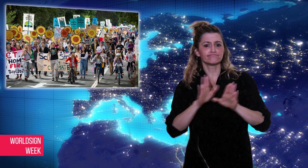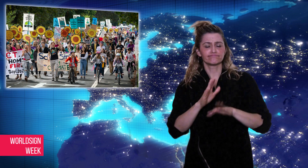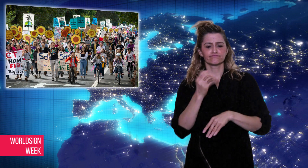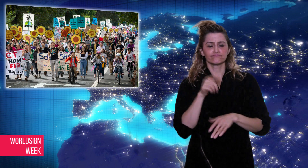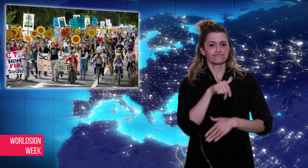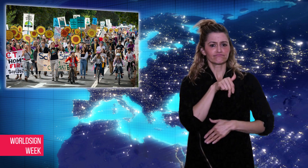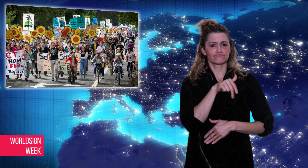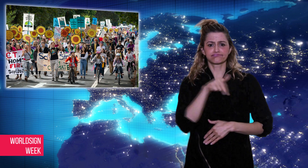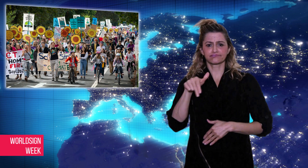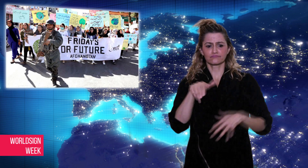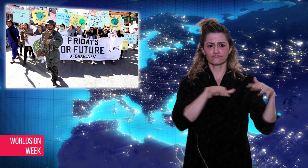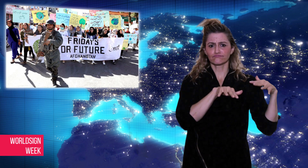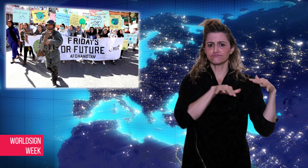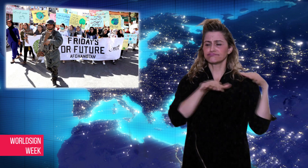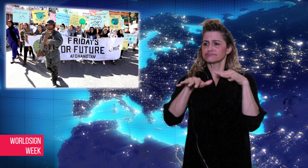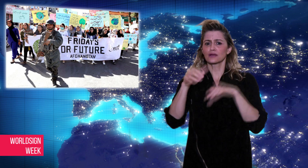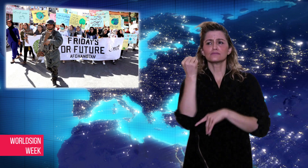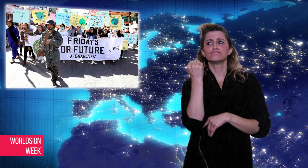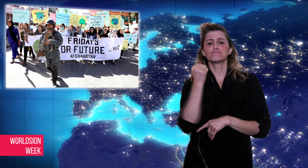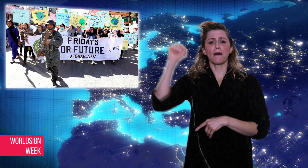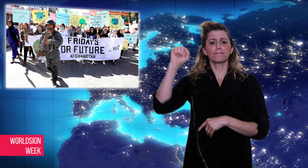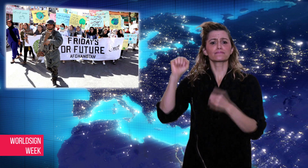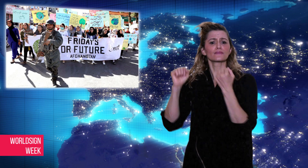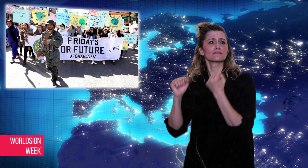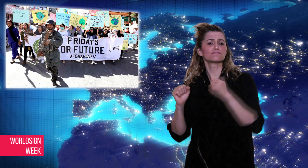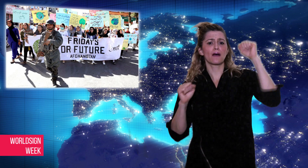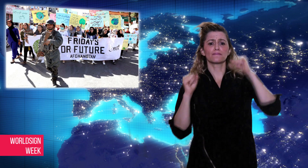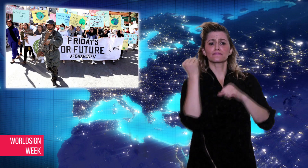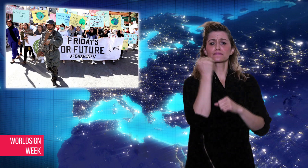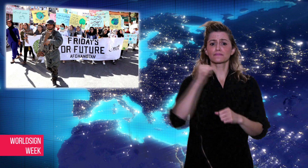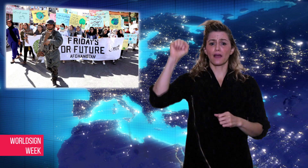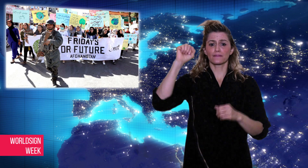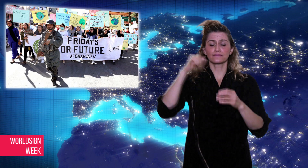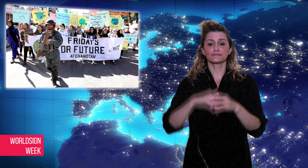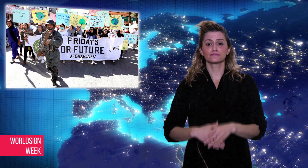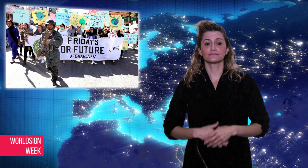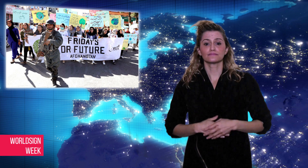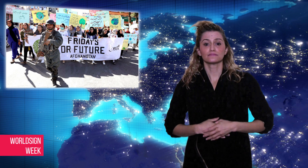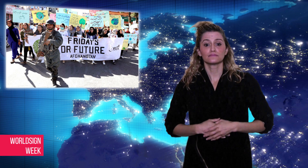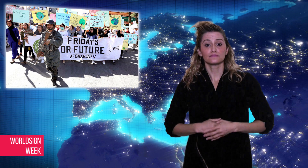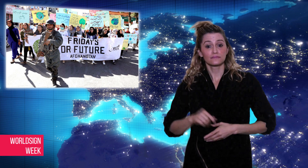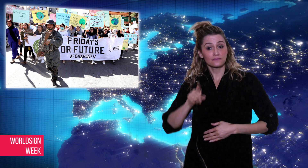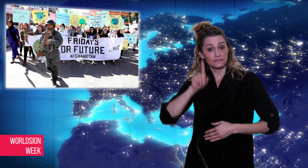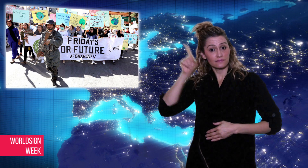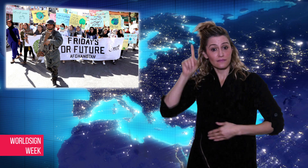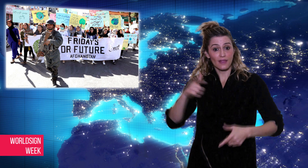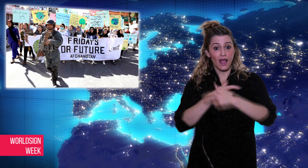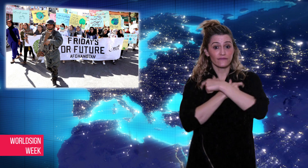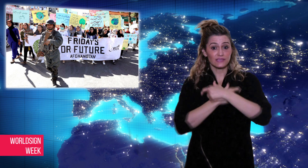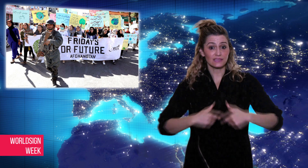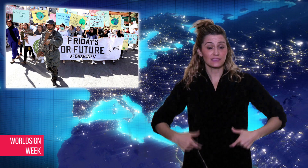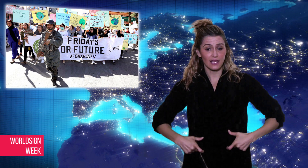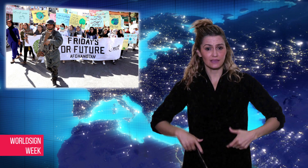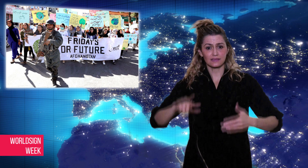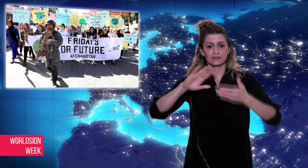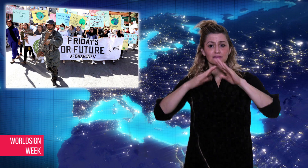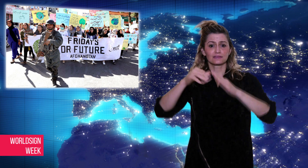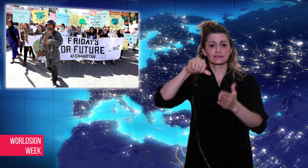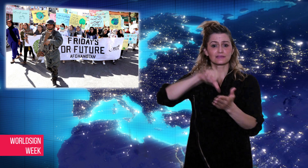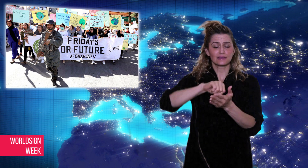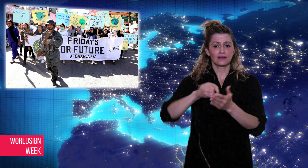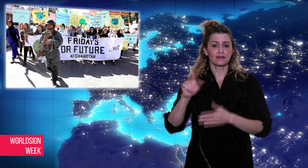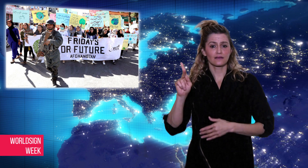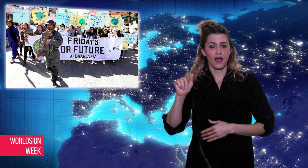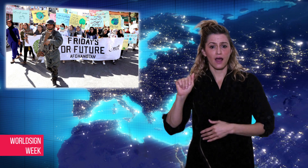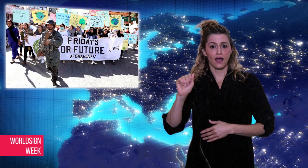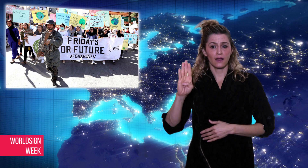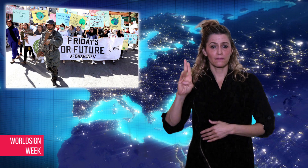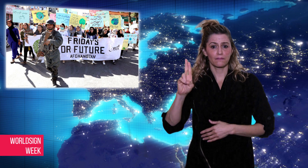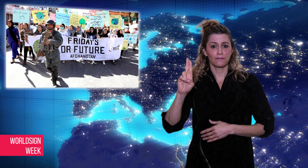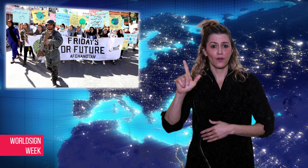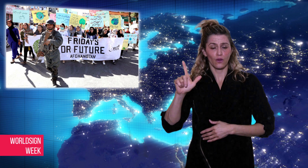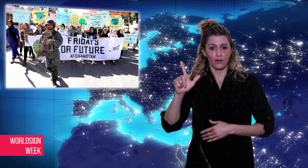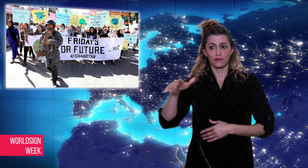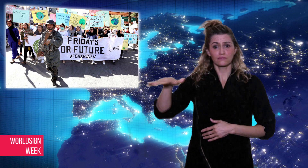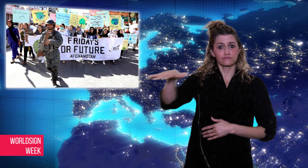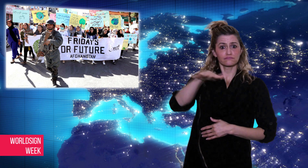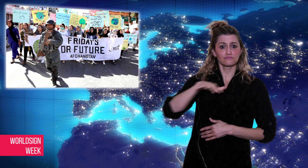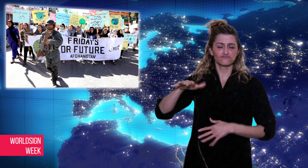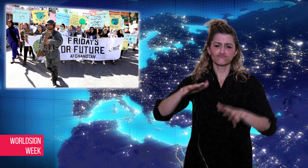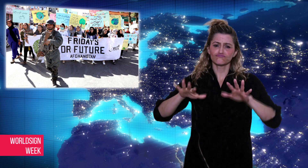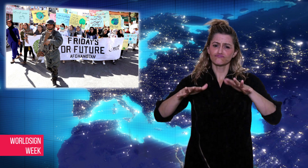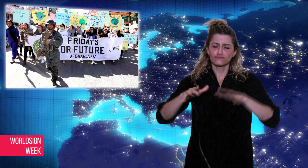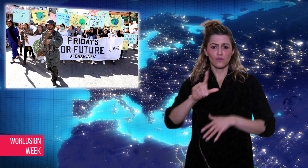In Kabul, Afghanistan, about 100 people marched on